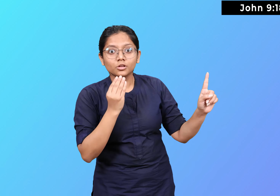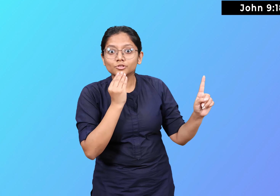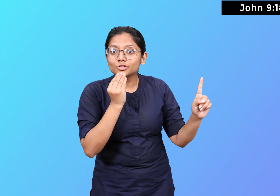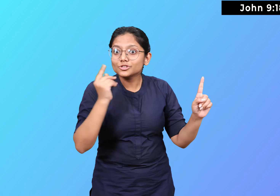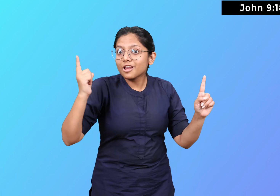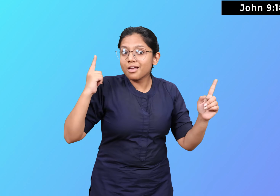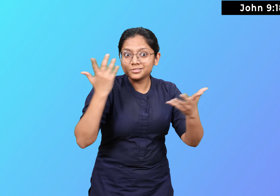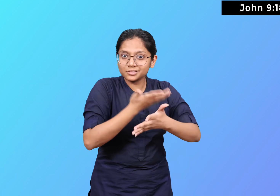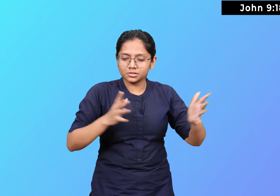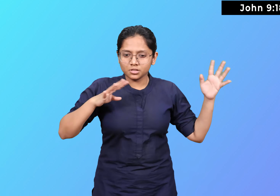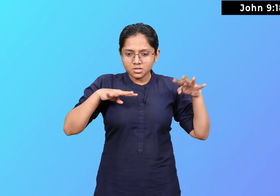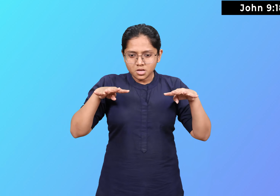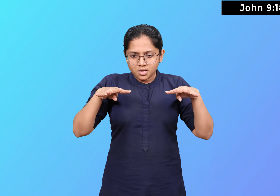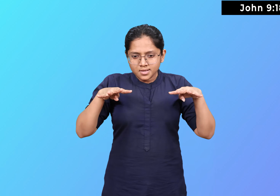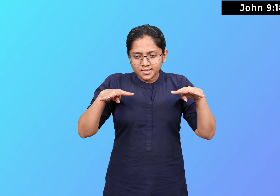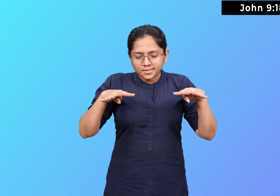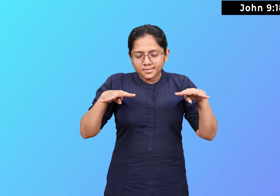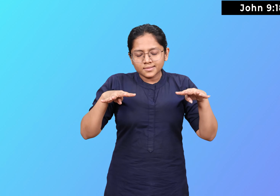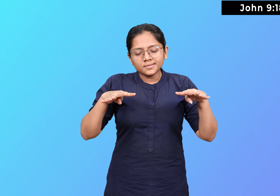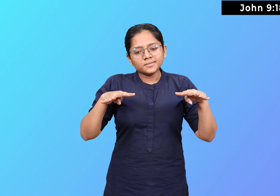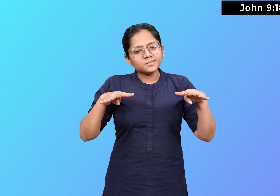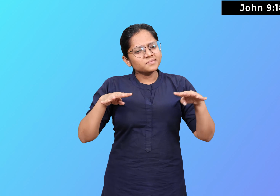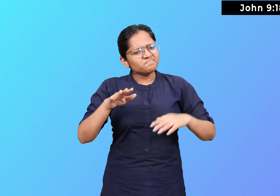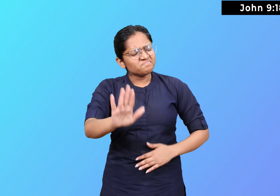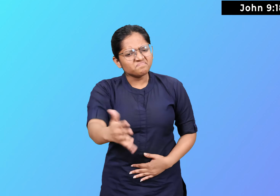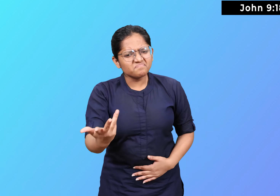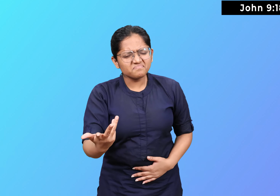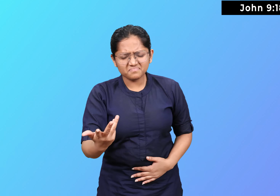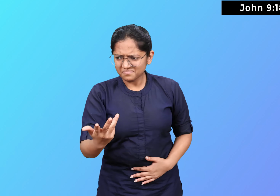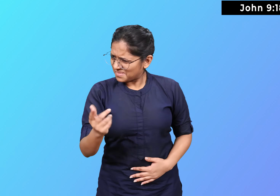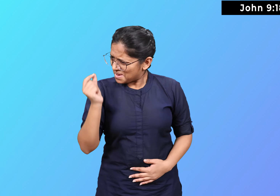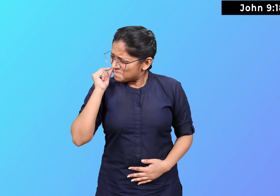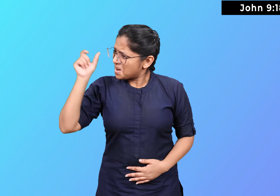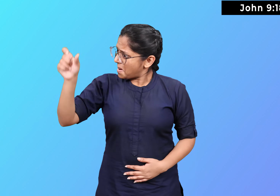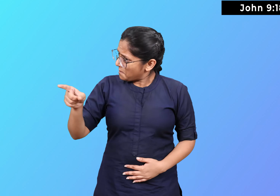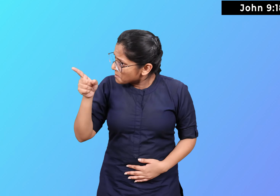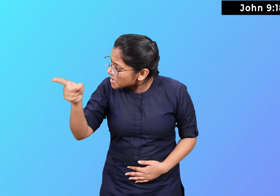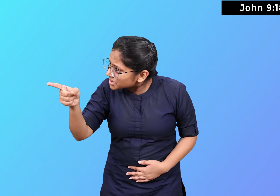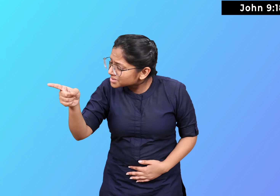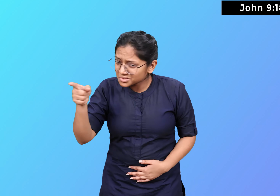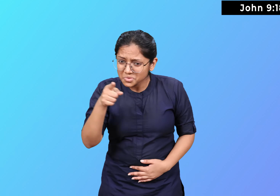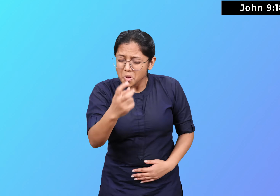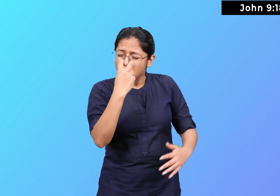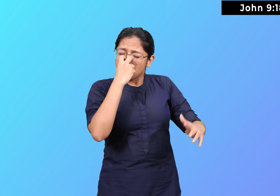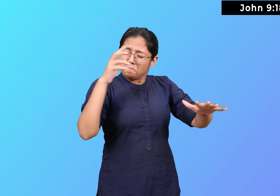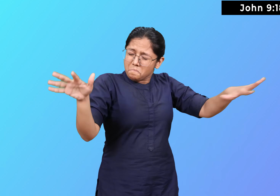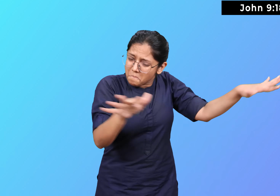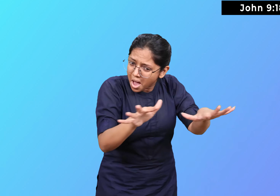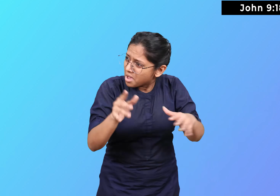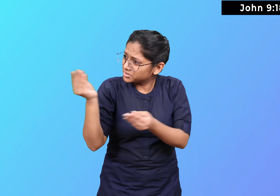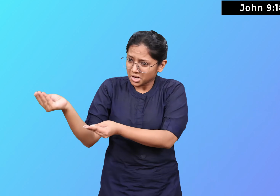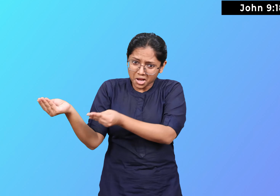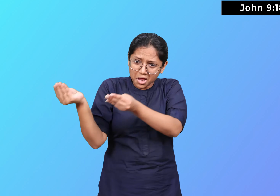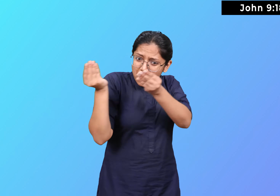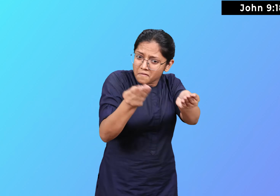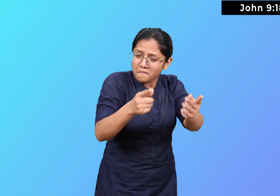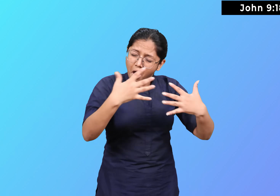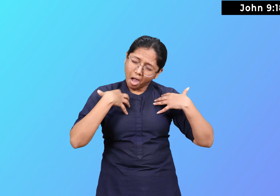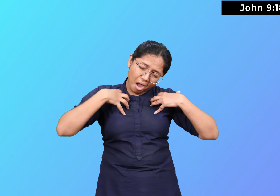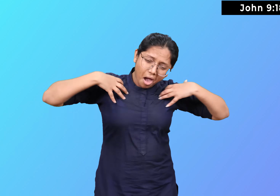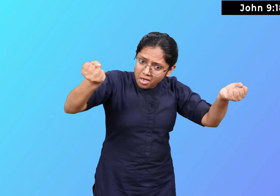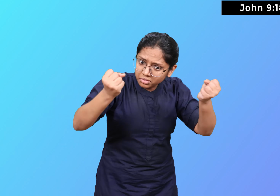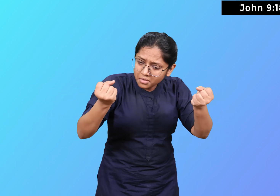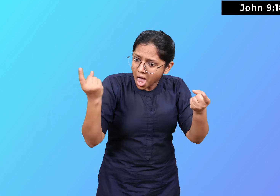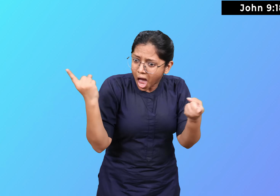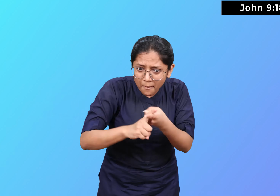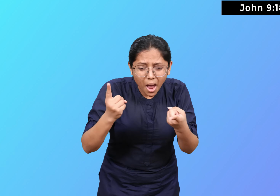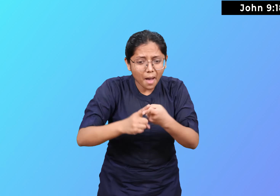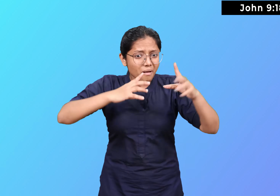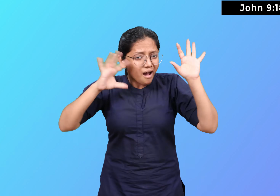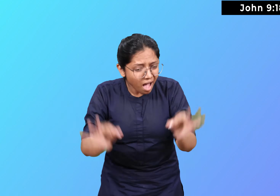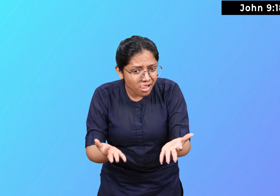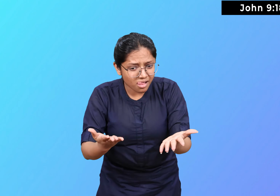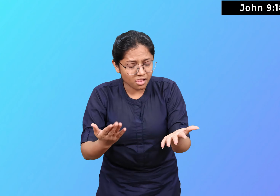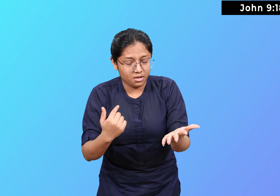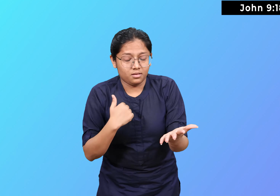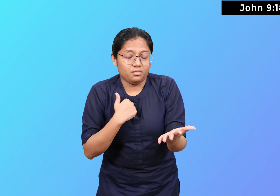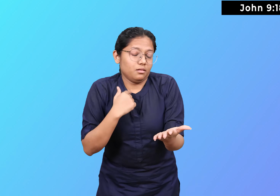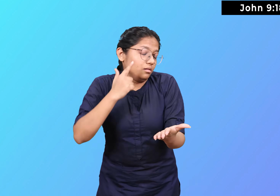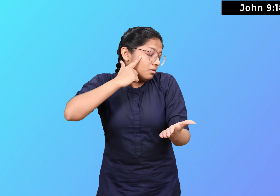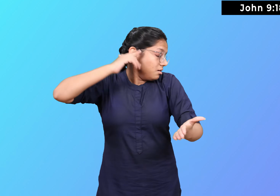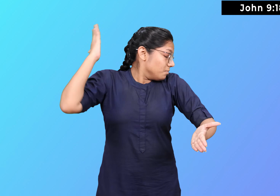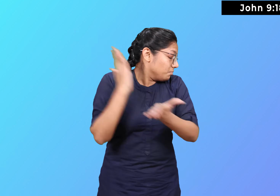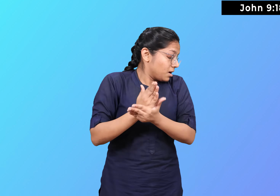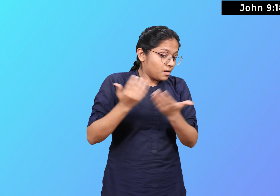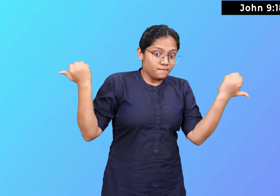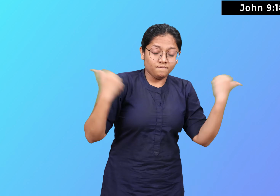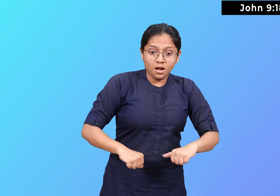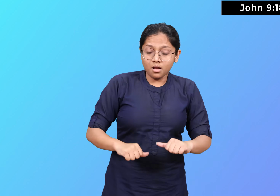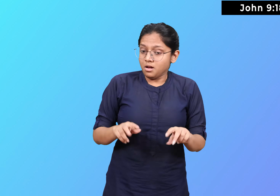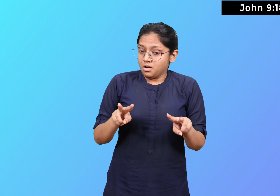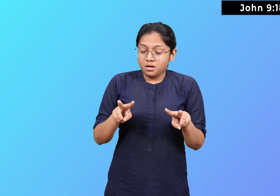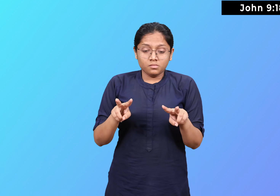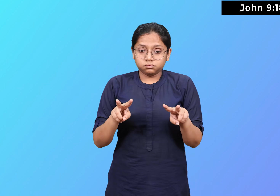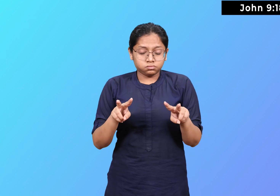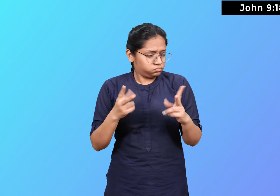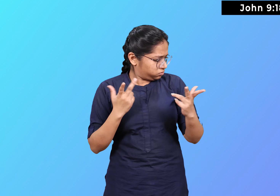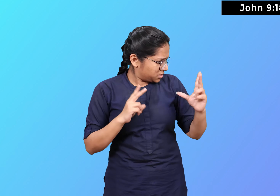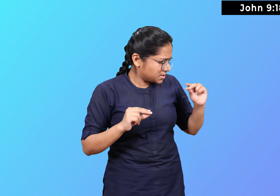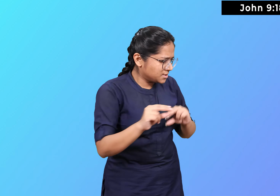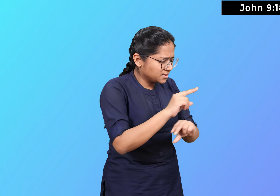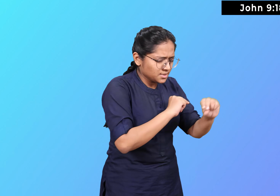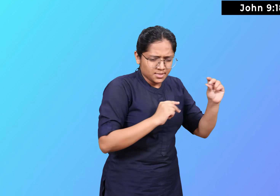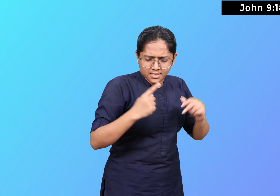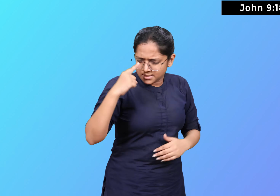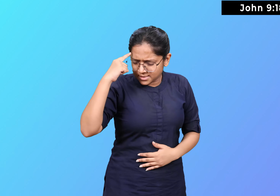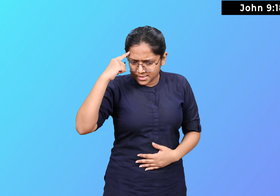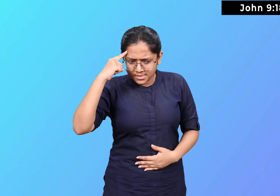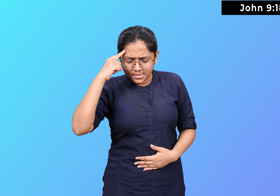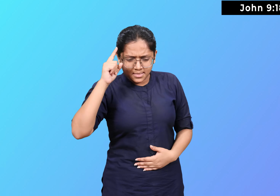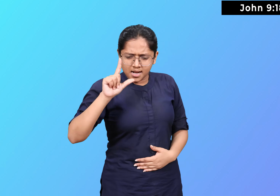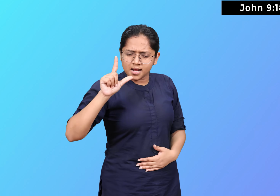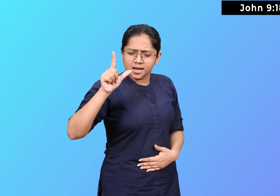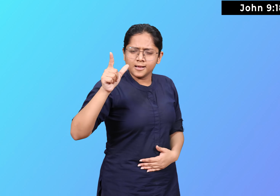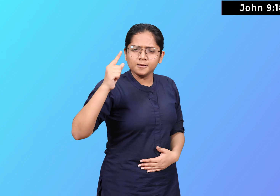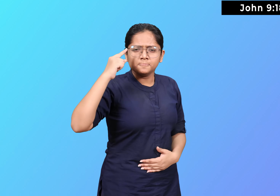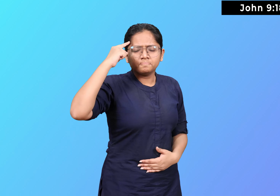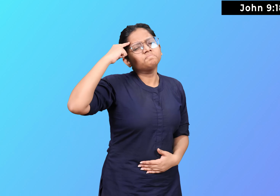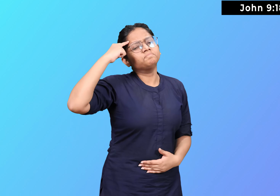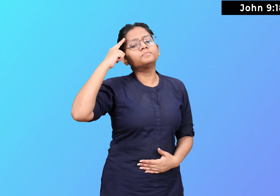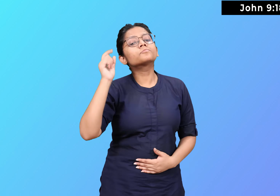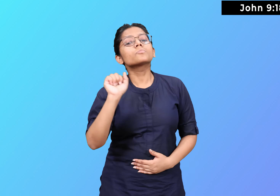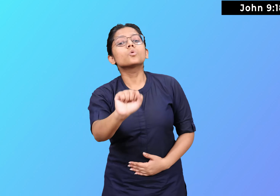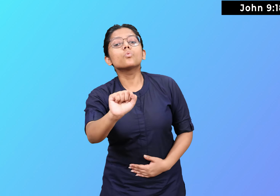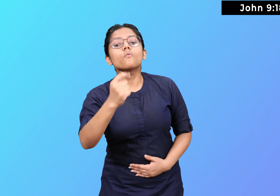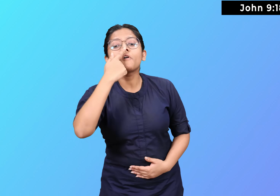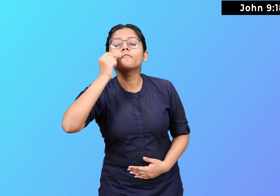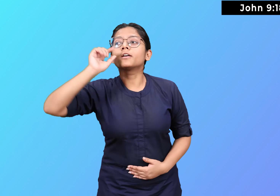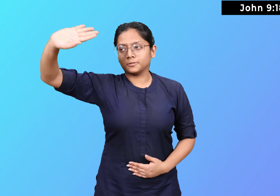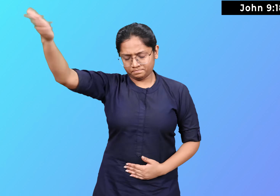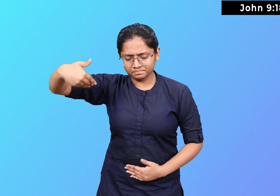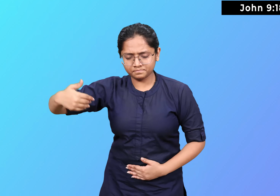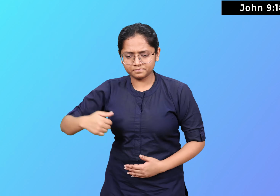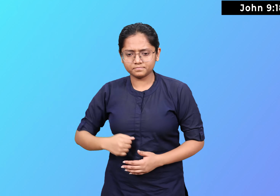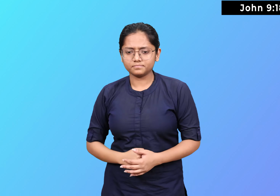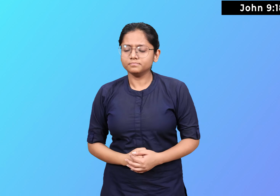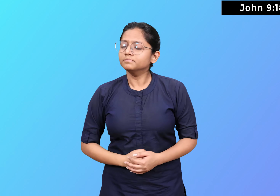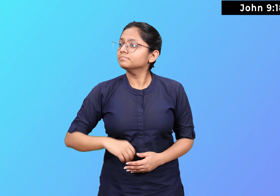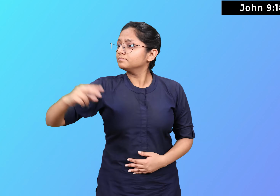The Jewish leaders still did not believe that this really happened to the man— that he was blind and was now healed. But later they sent for his parents.